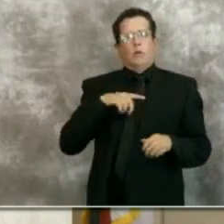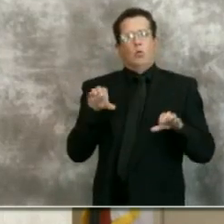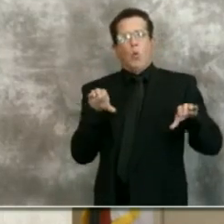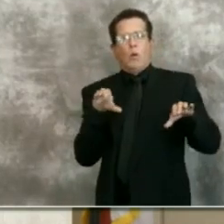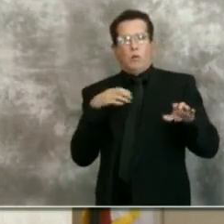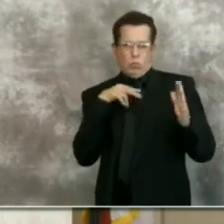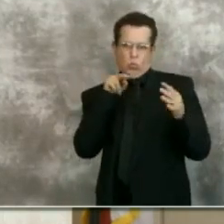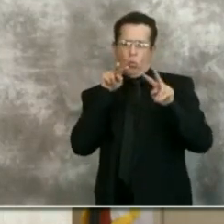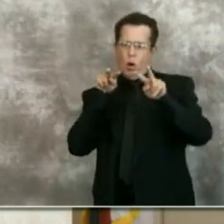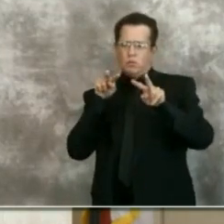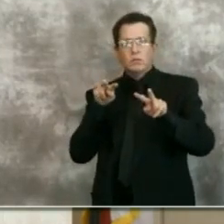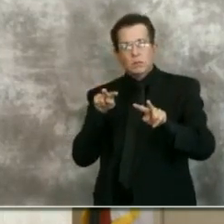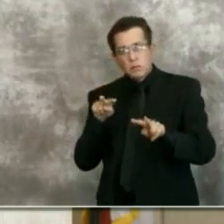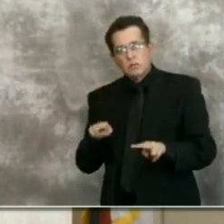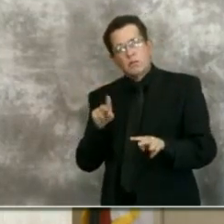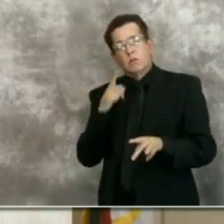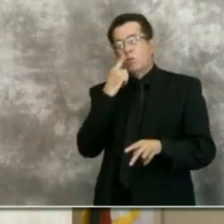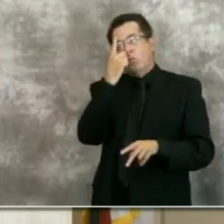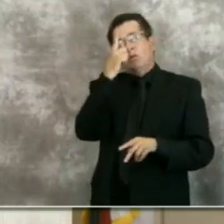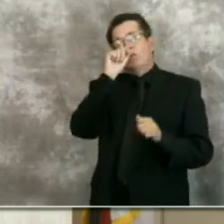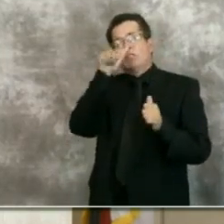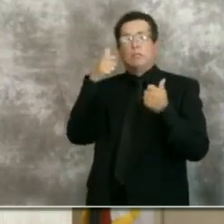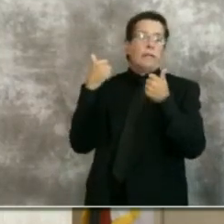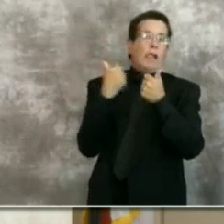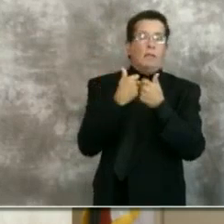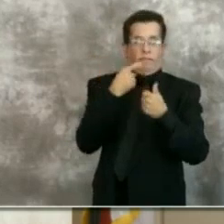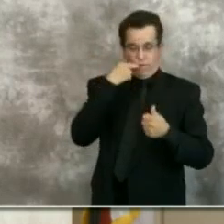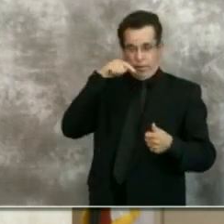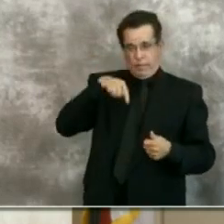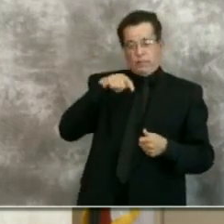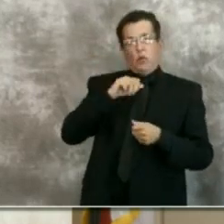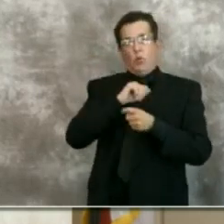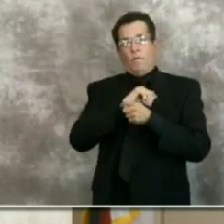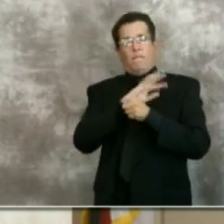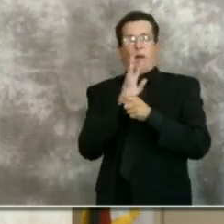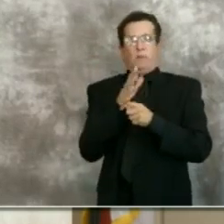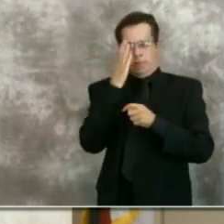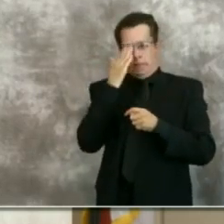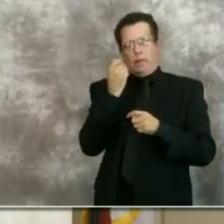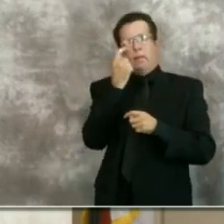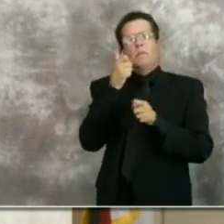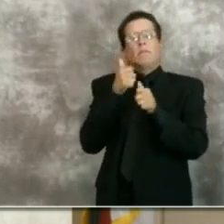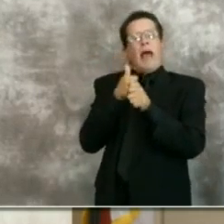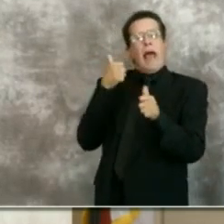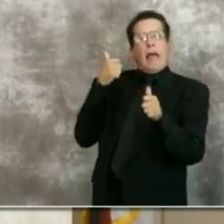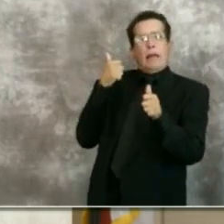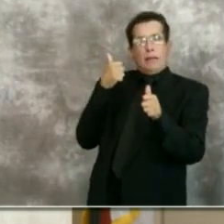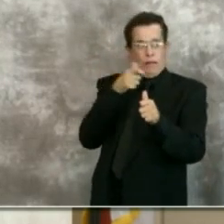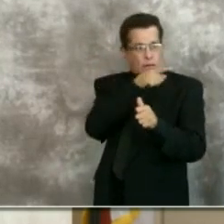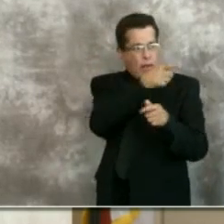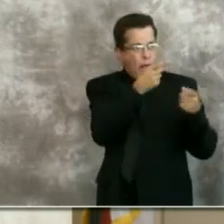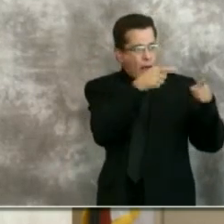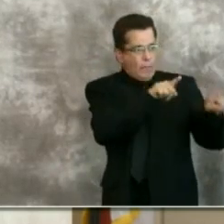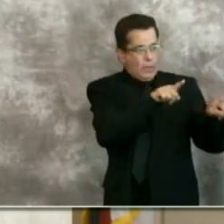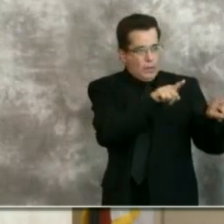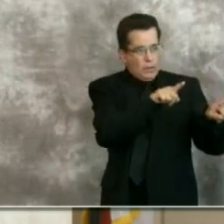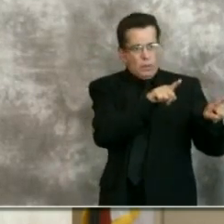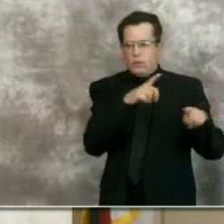SCIENTIFIC GUIDELINES ON THINGS THAT PROVIDE US INSIGHT INTO HOW WE'RE DOING ON A DAILY BASIS AND WE TALKED A LOT ABOUT ONE OF THE